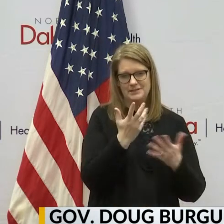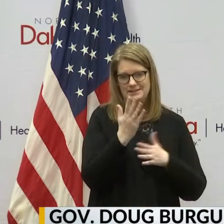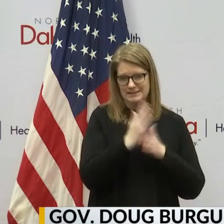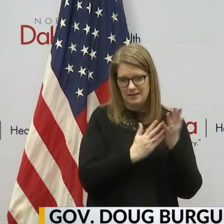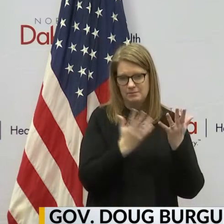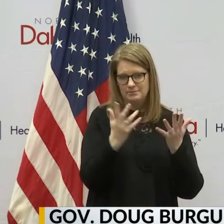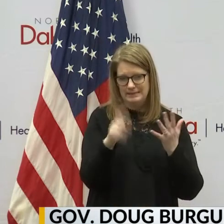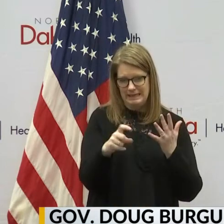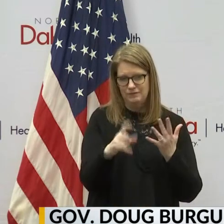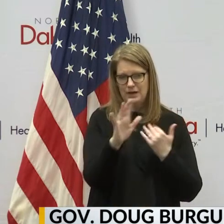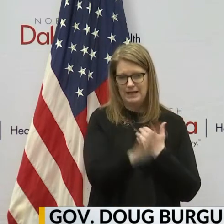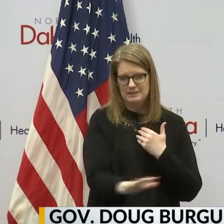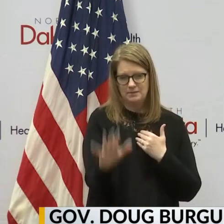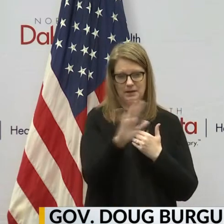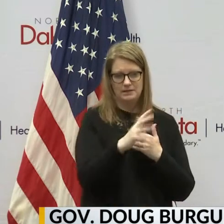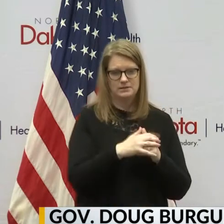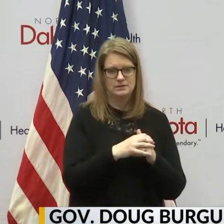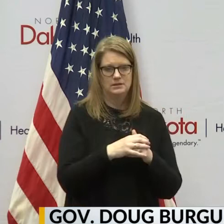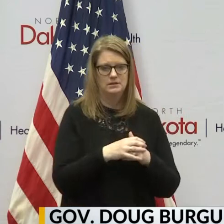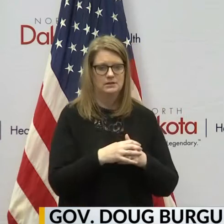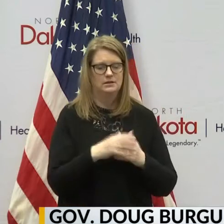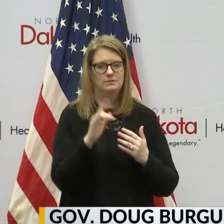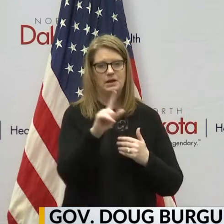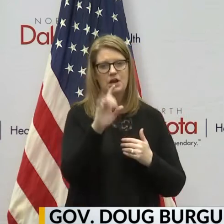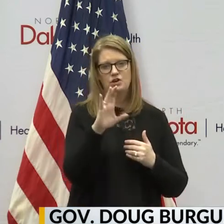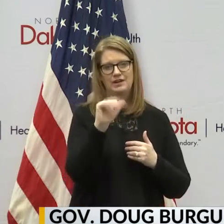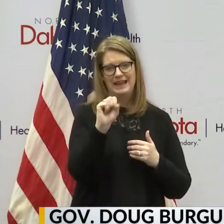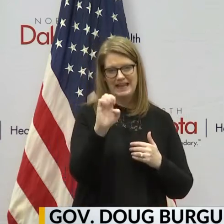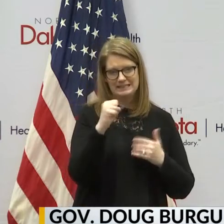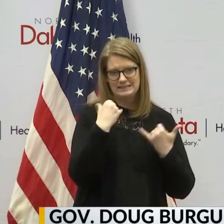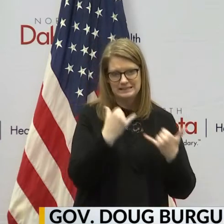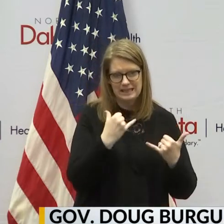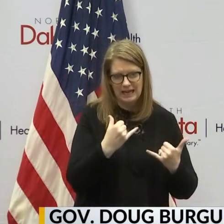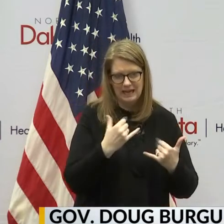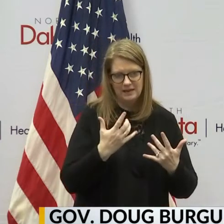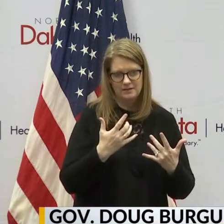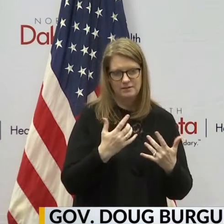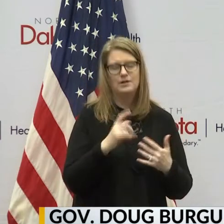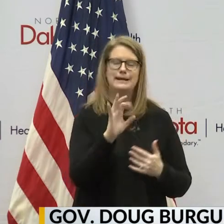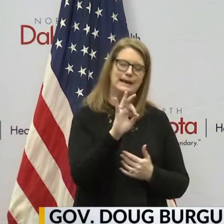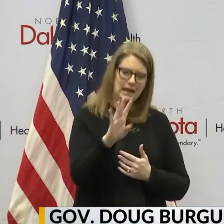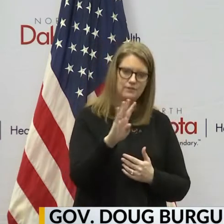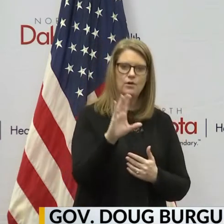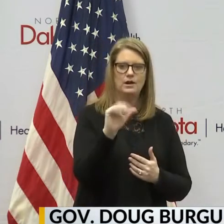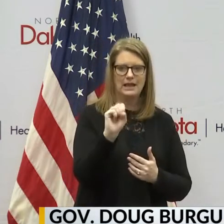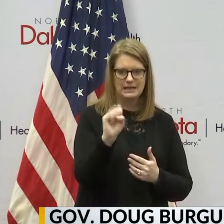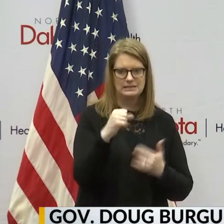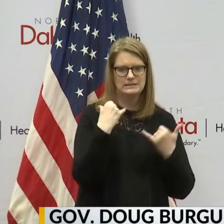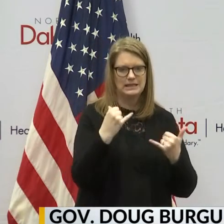IN THE TWO NUMBERS. THERE HAS BEEN SOME DESIRE TO